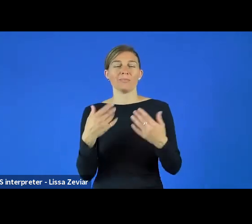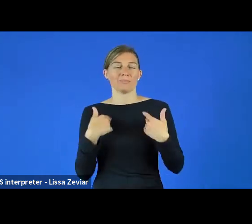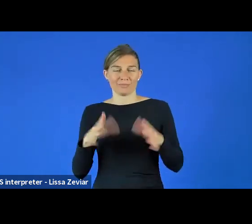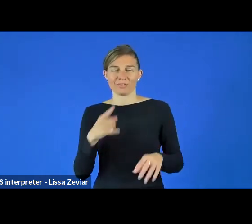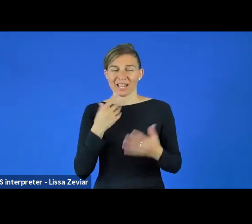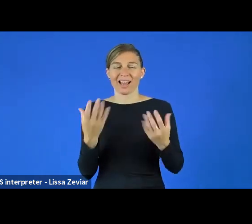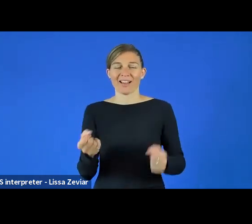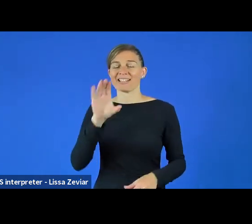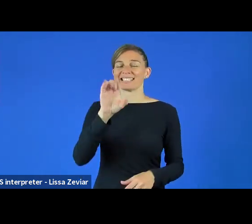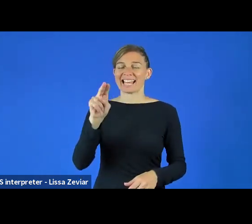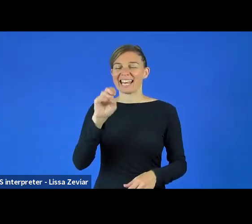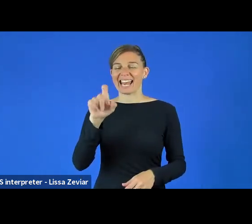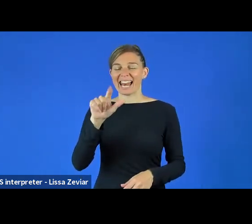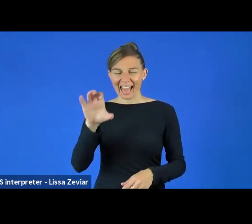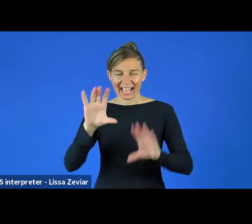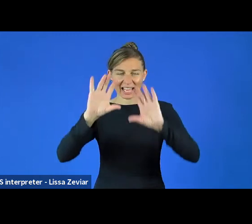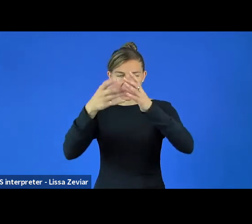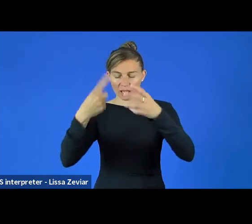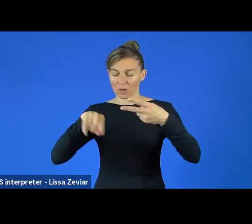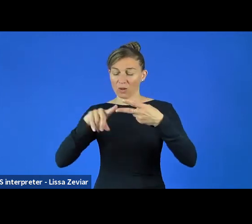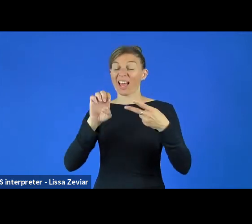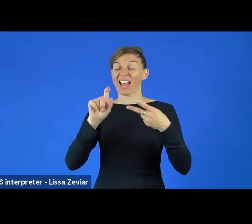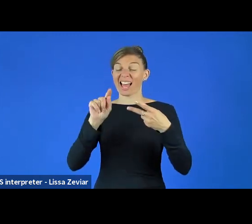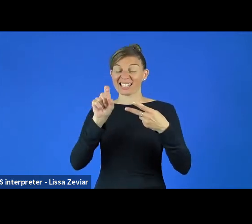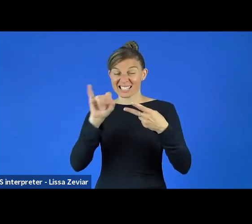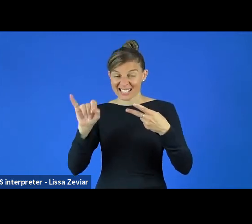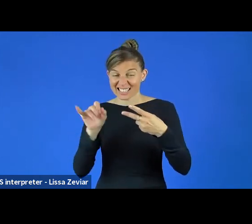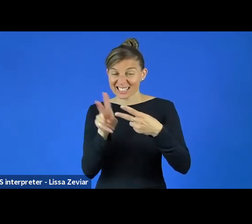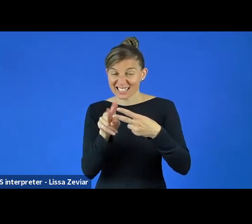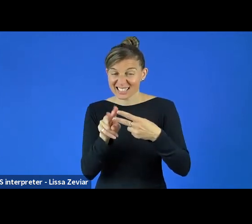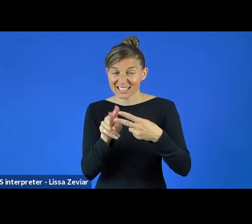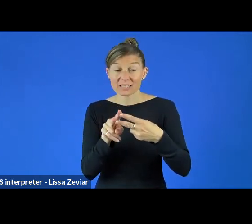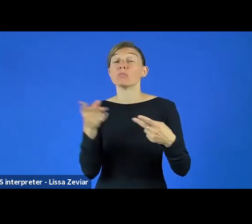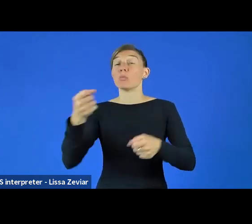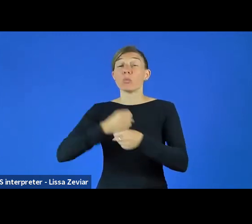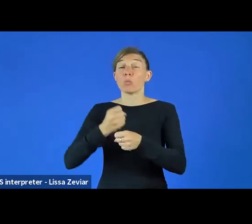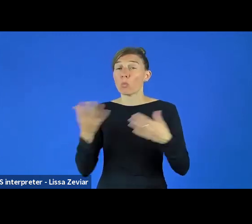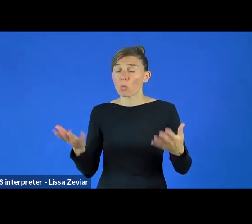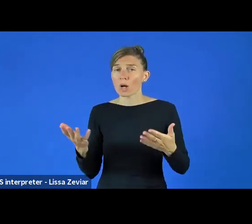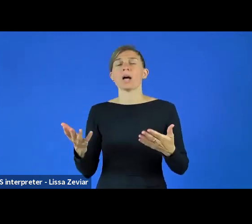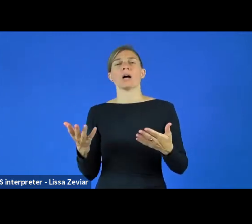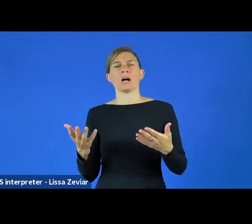And a standard is establishing important criteria for products, services and processes.